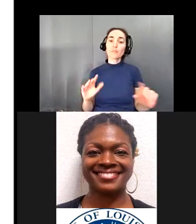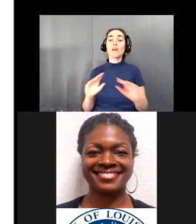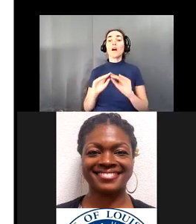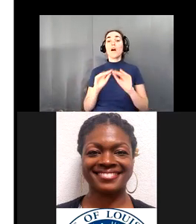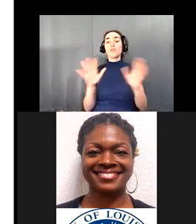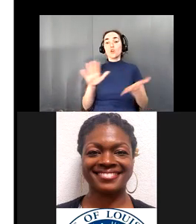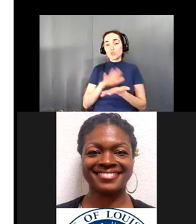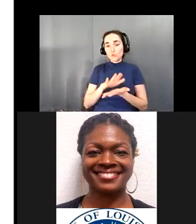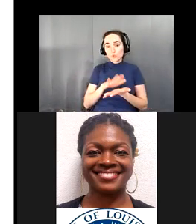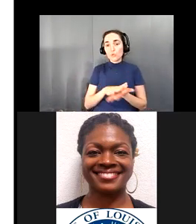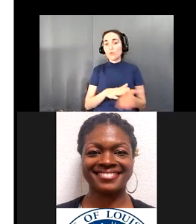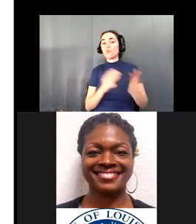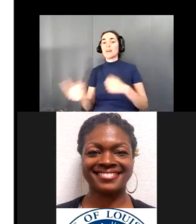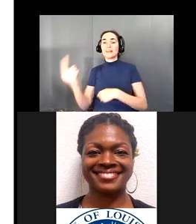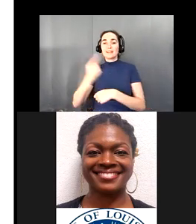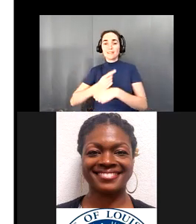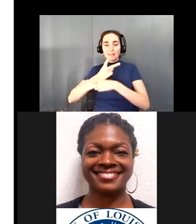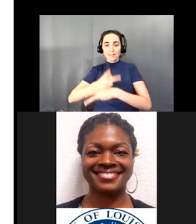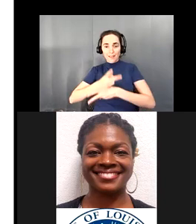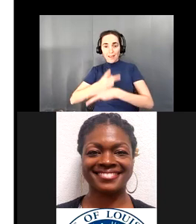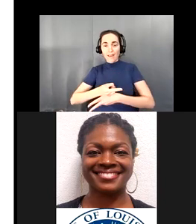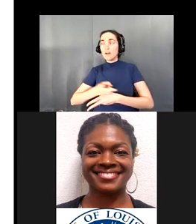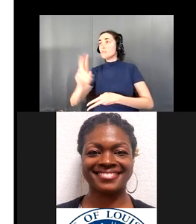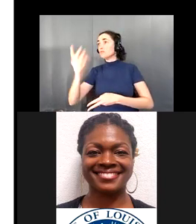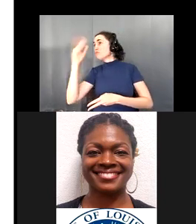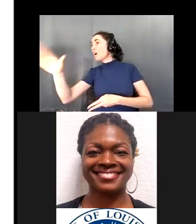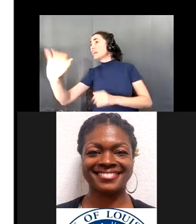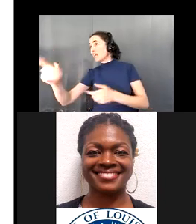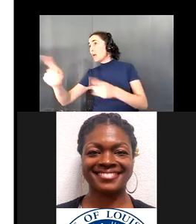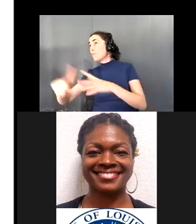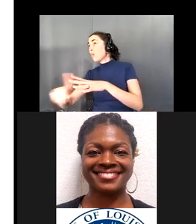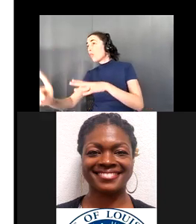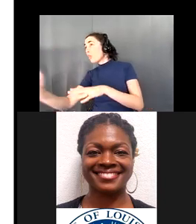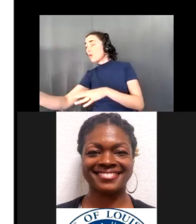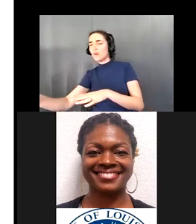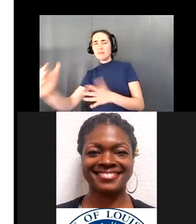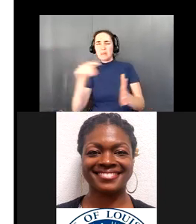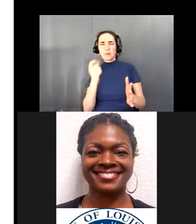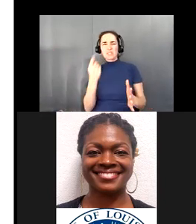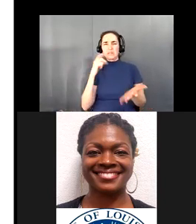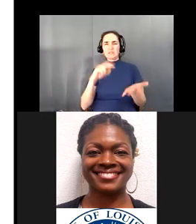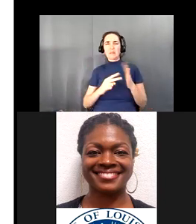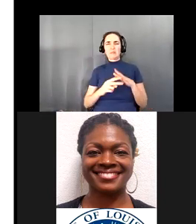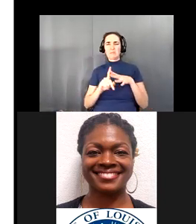facilities notifying them that those could happen. 16:19:58 They may not understand wandering. And that's where they are most of the day